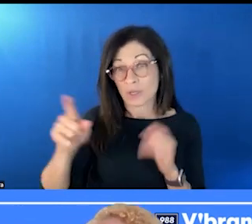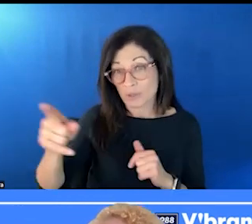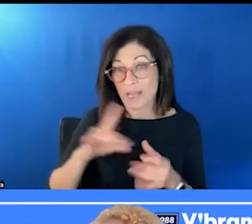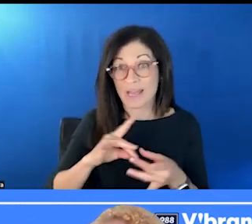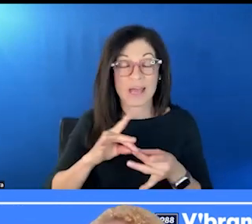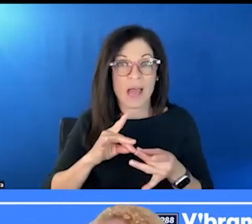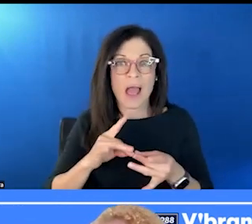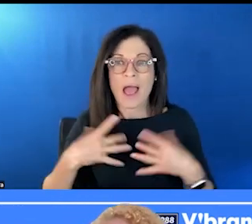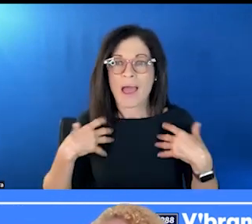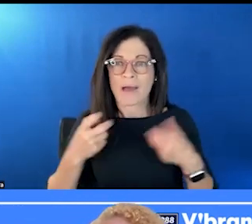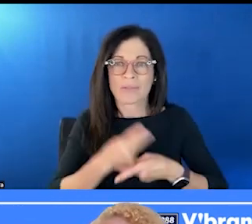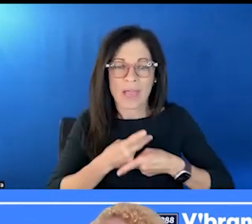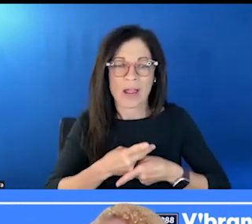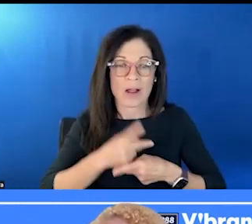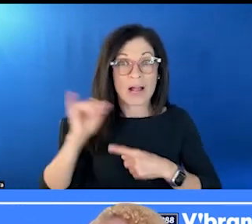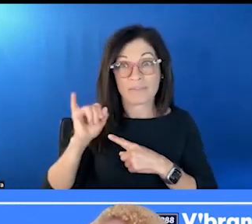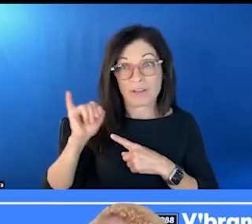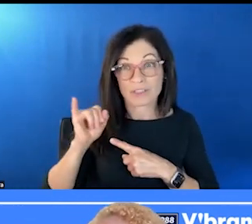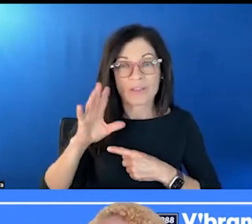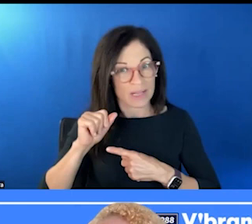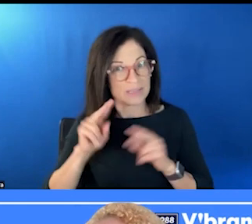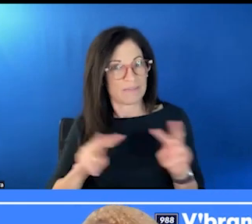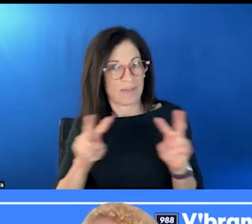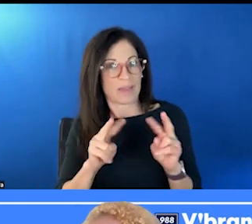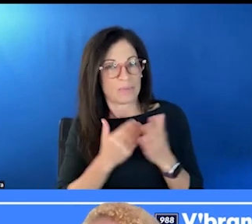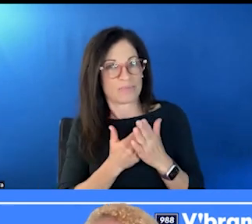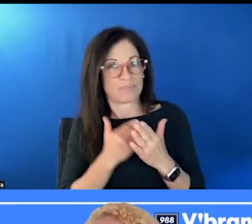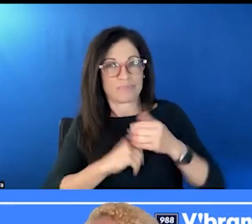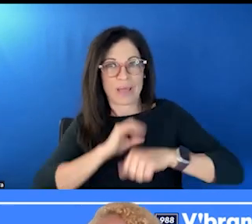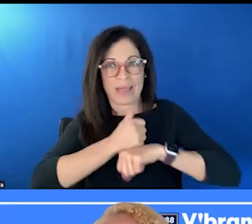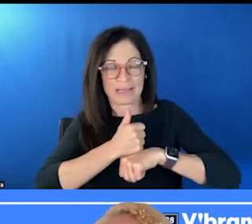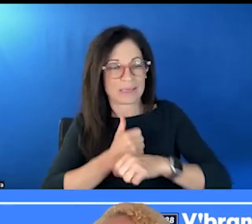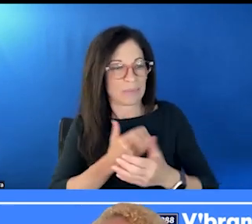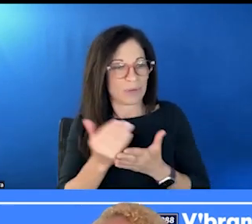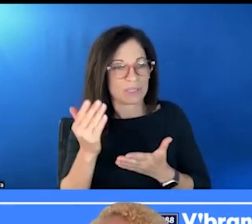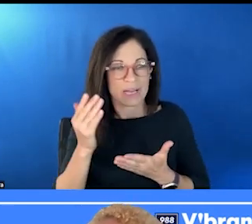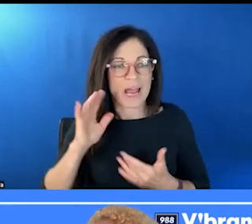THAT IS PART OF VALUE-BASED PURCHASING AND FINANCES.